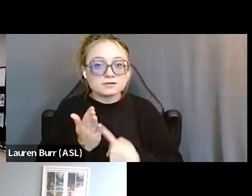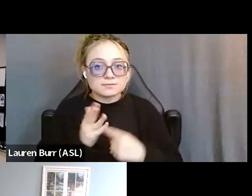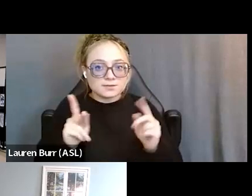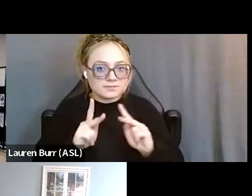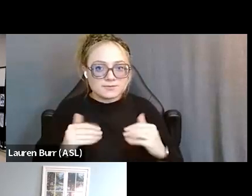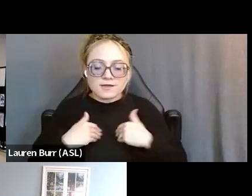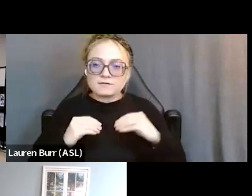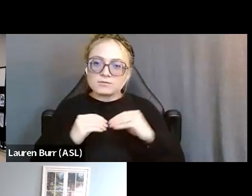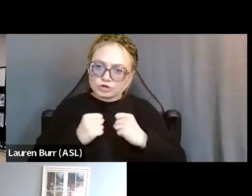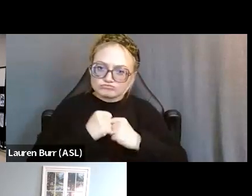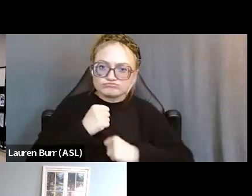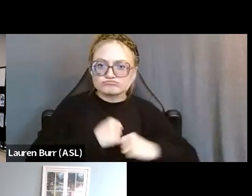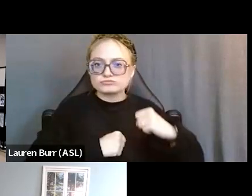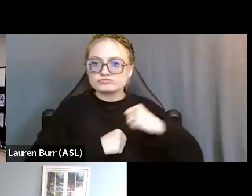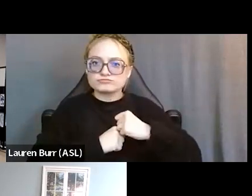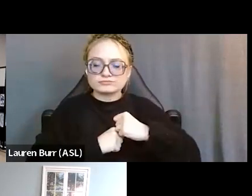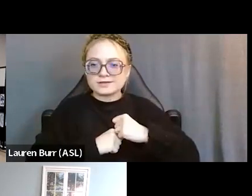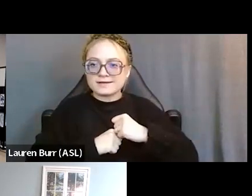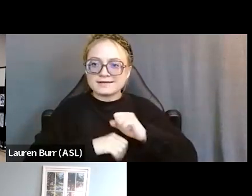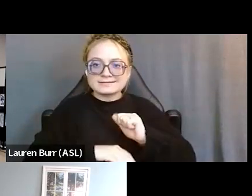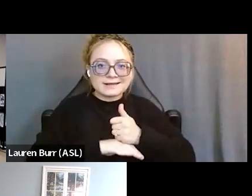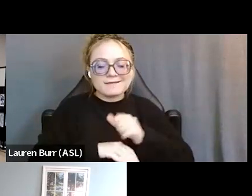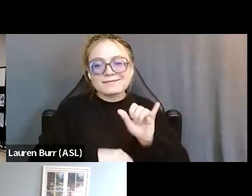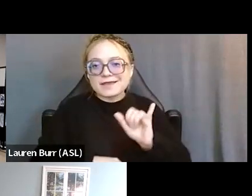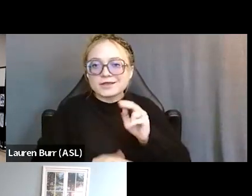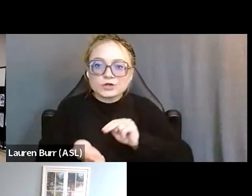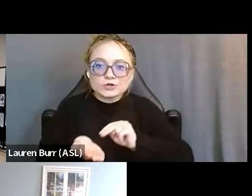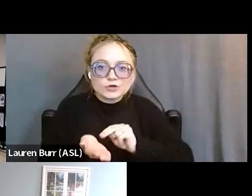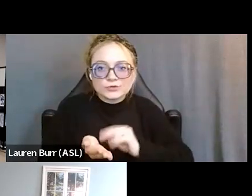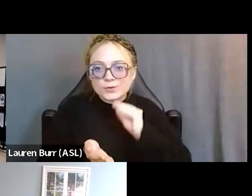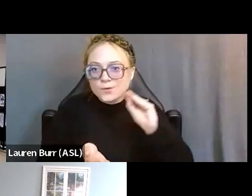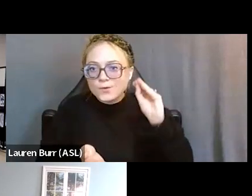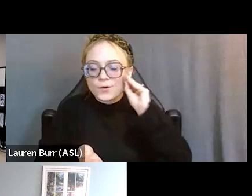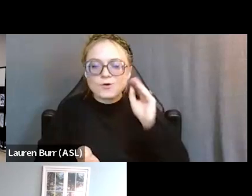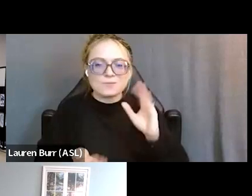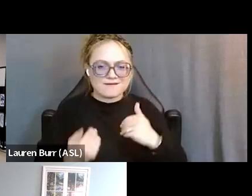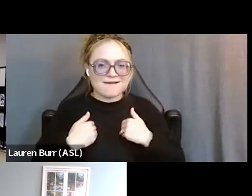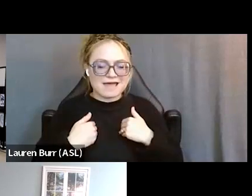like group homes or nursing homes, they have the medications administered to them. But if families are ever really worried about the risk